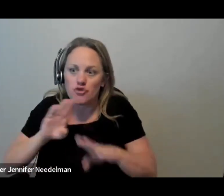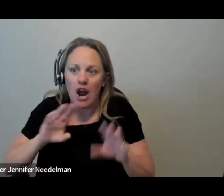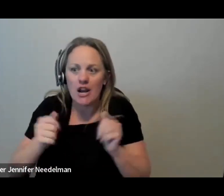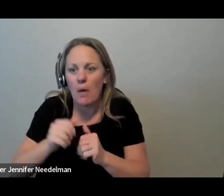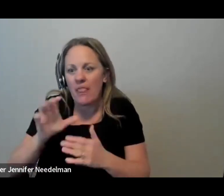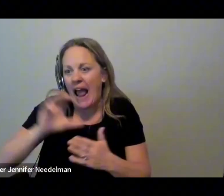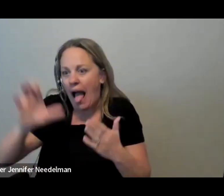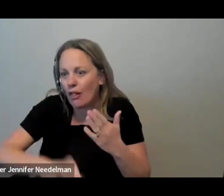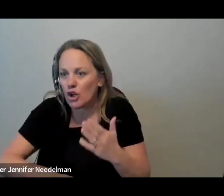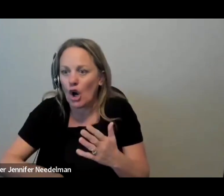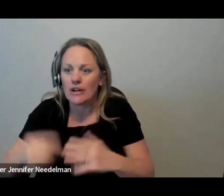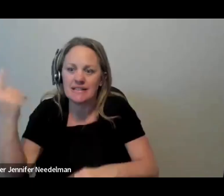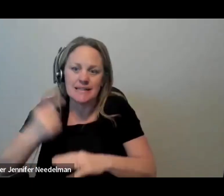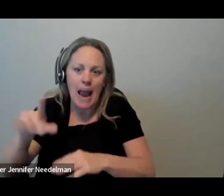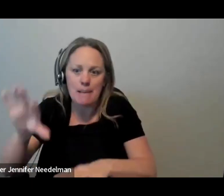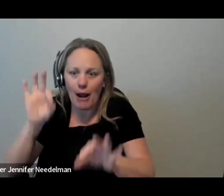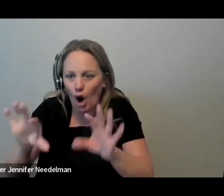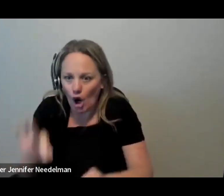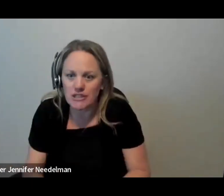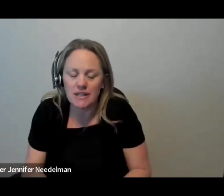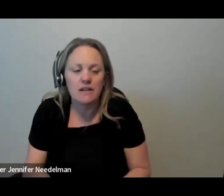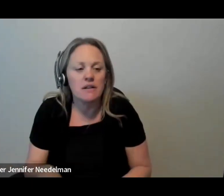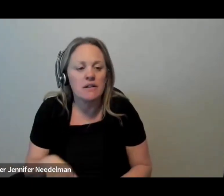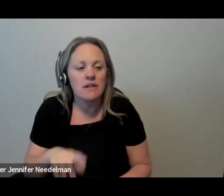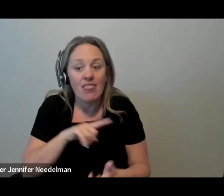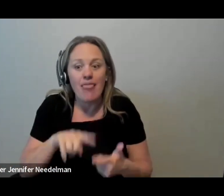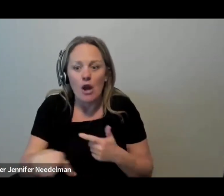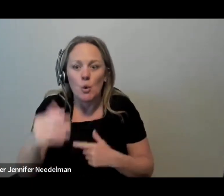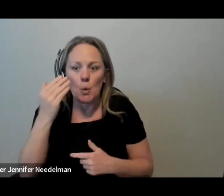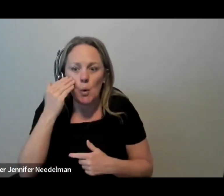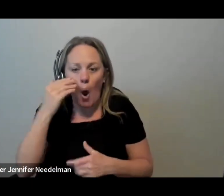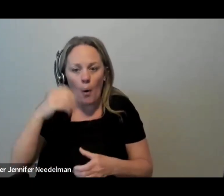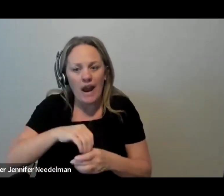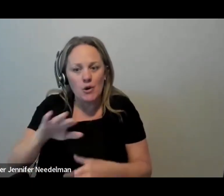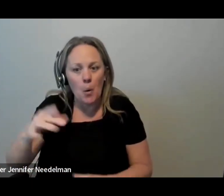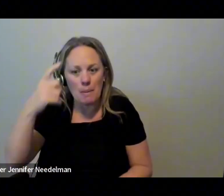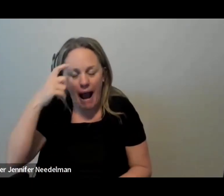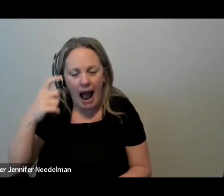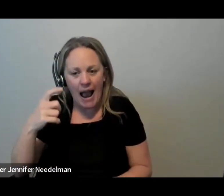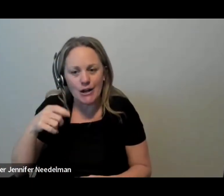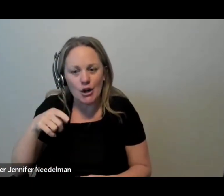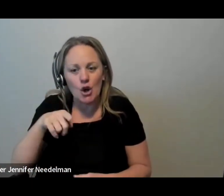And then you'll know in your mind that you influence the designer and developer to do that.